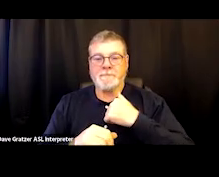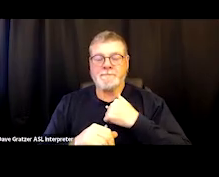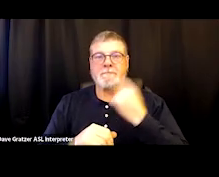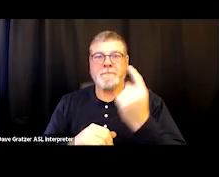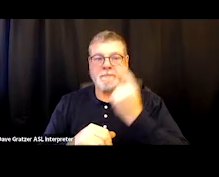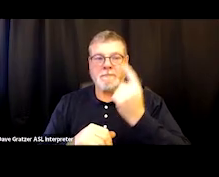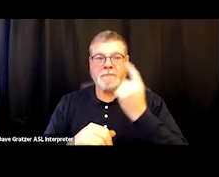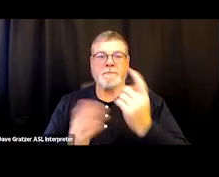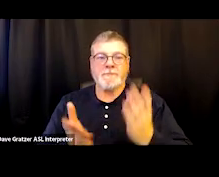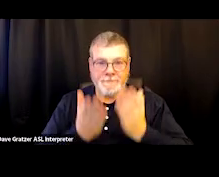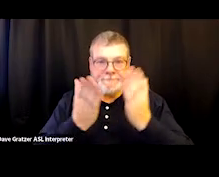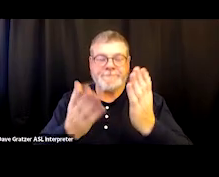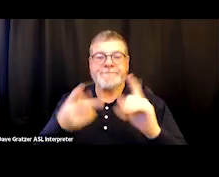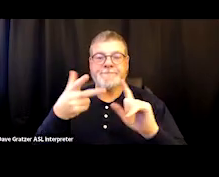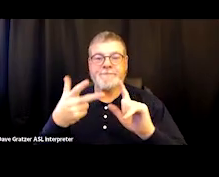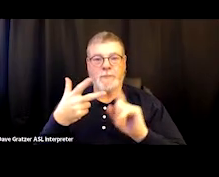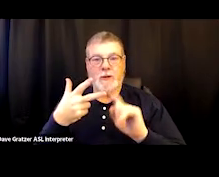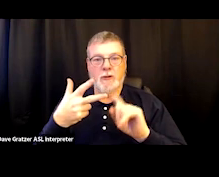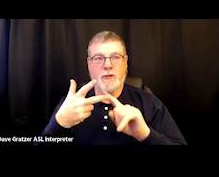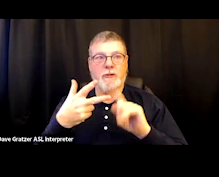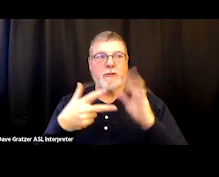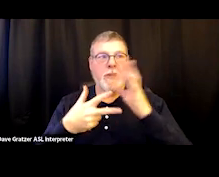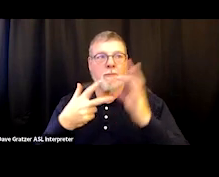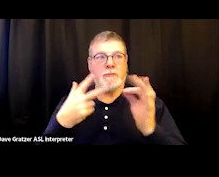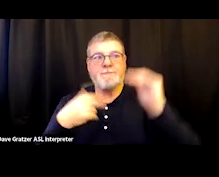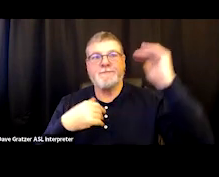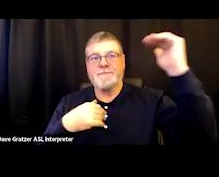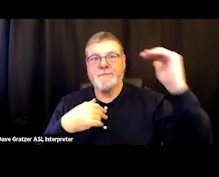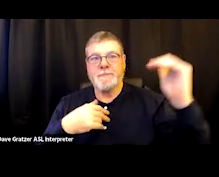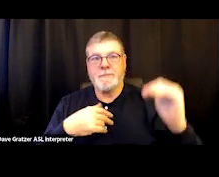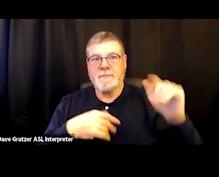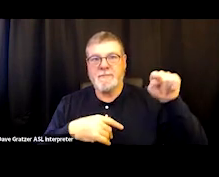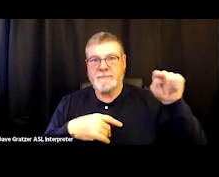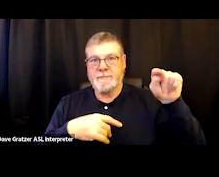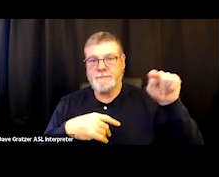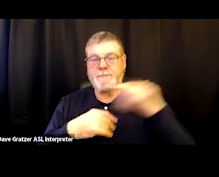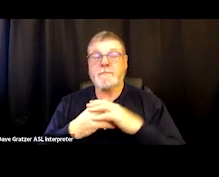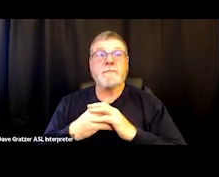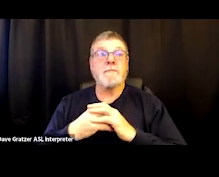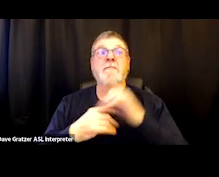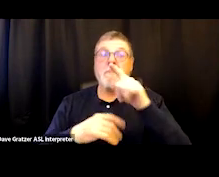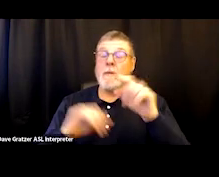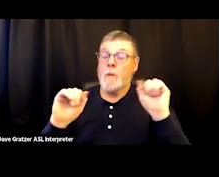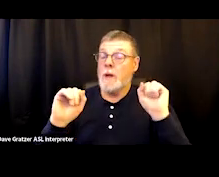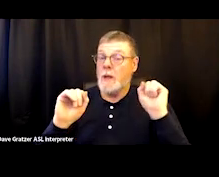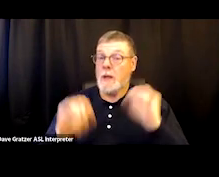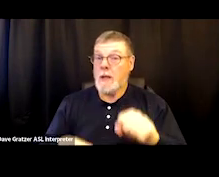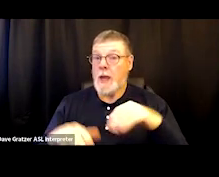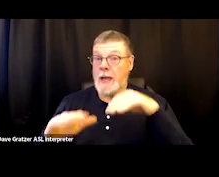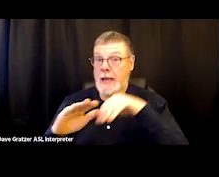using the third option here on this slide so you can walk into Social Security without an appointment.